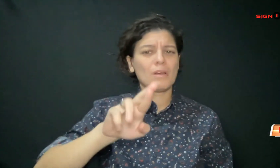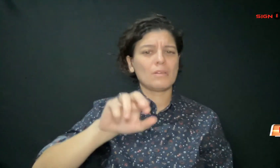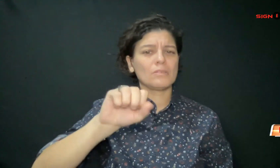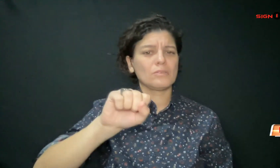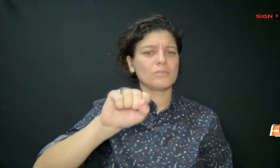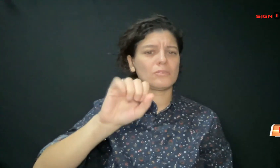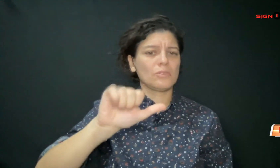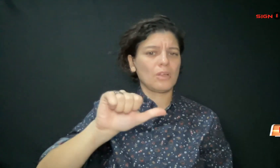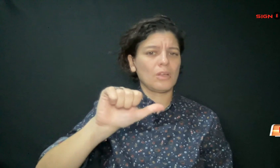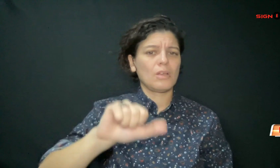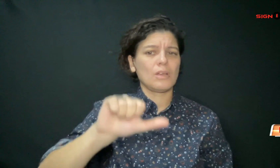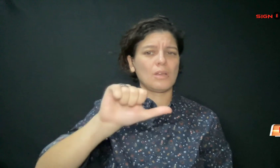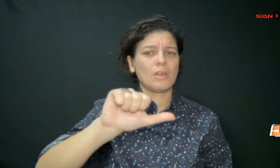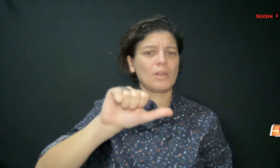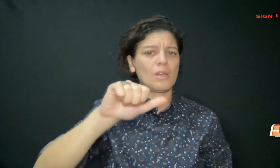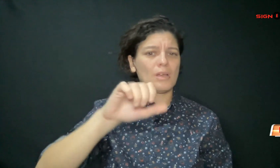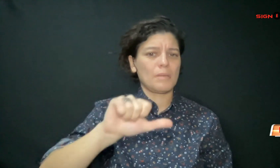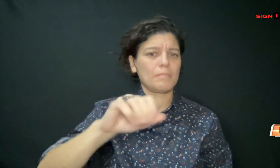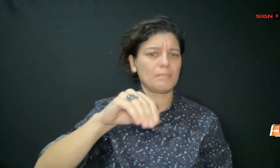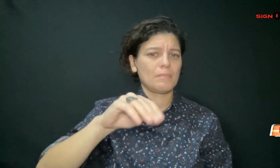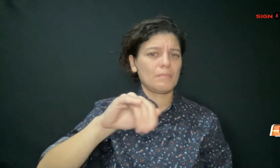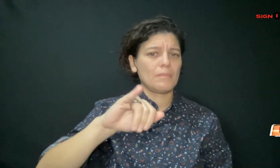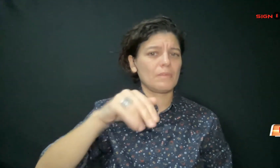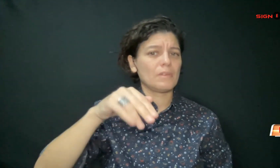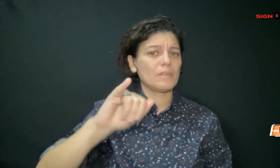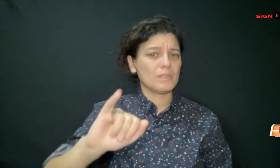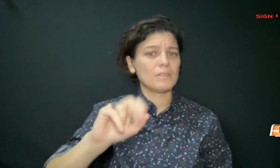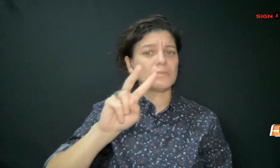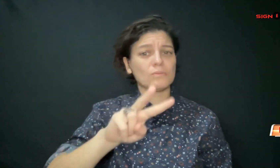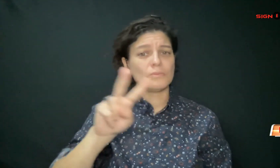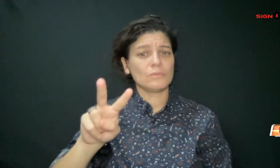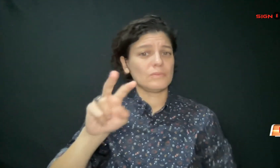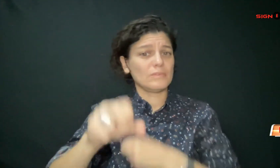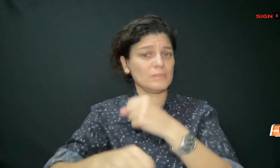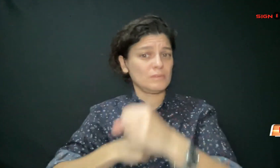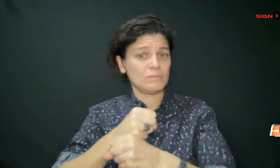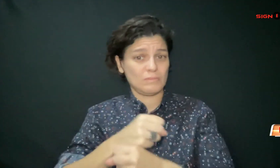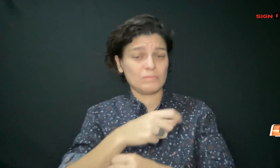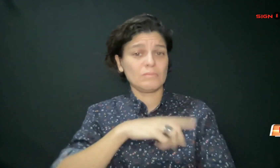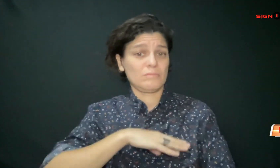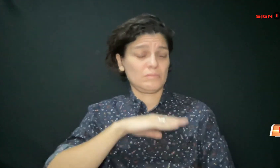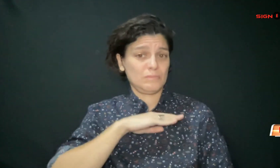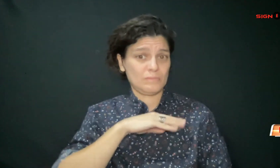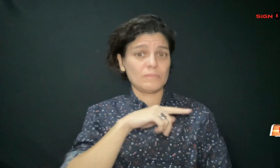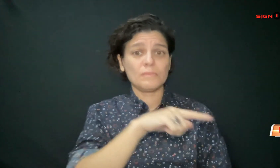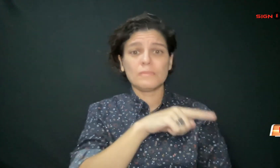after morality police detained her for not properly wearing her hijab